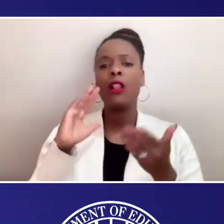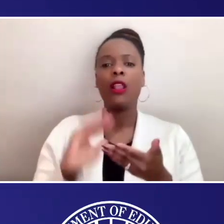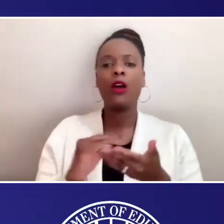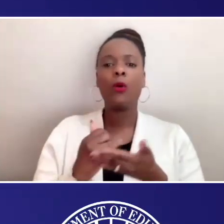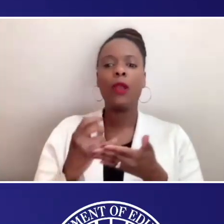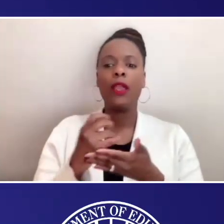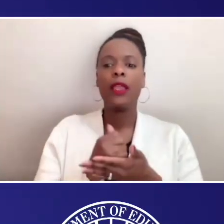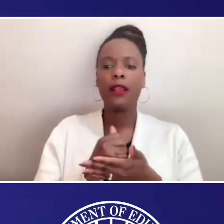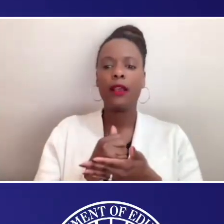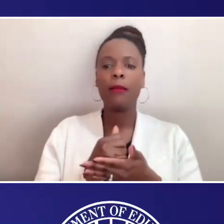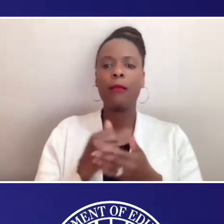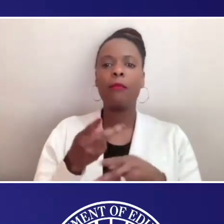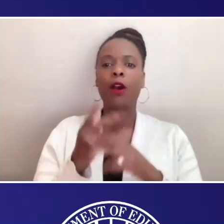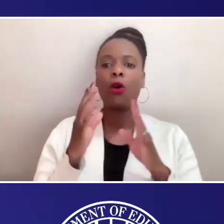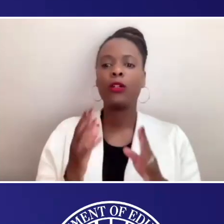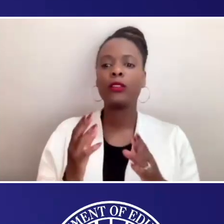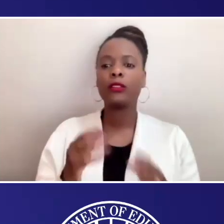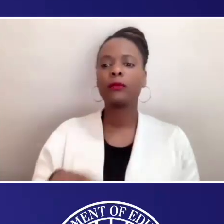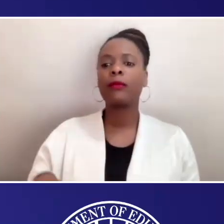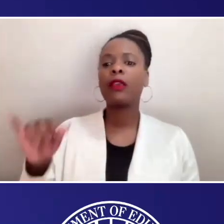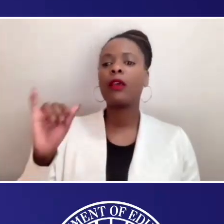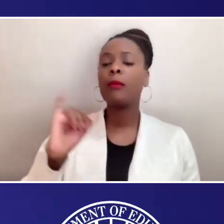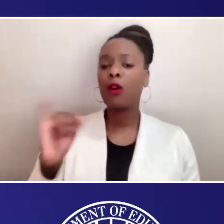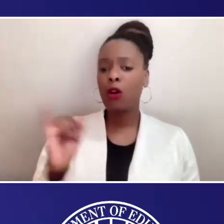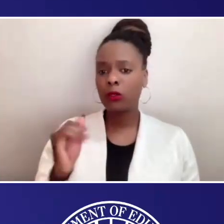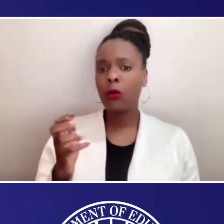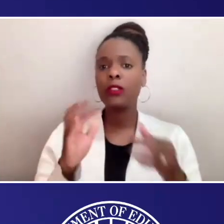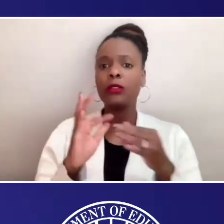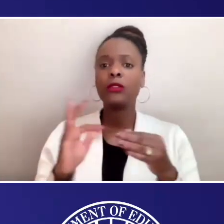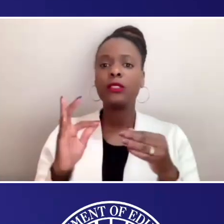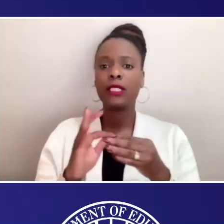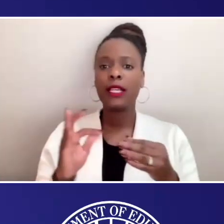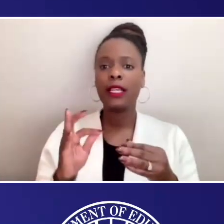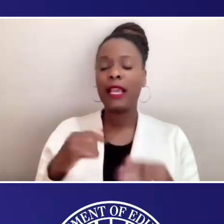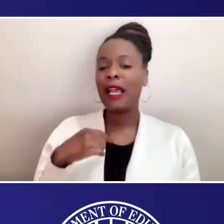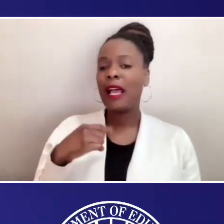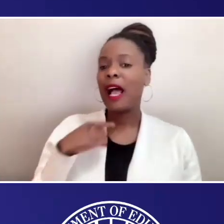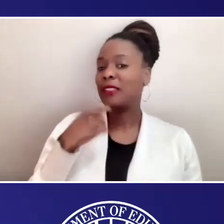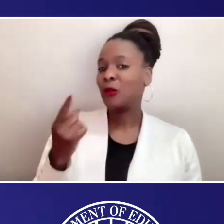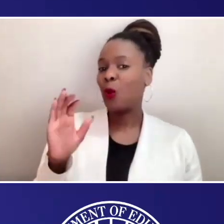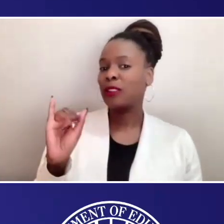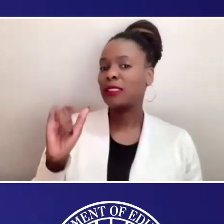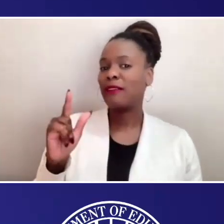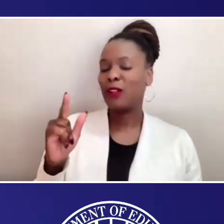I would also just like to -- since I basically told a civil servant he was wrong and then have to say that I'm